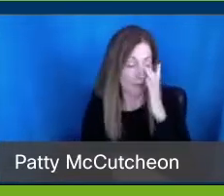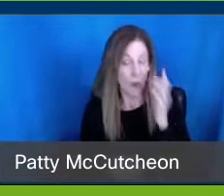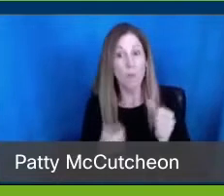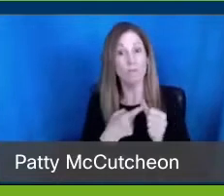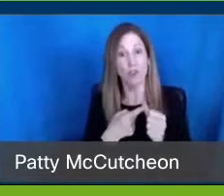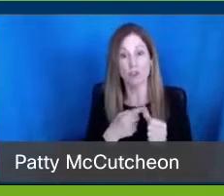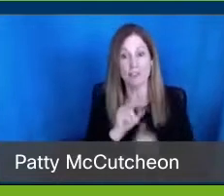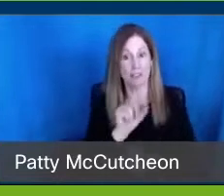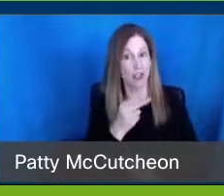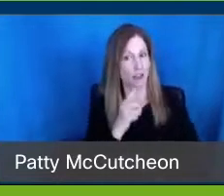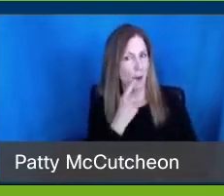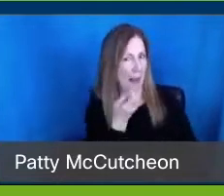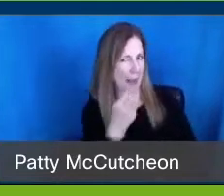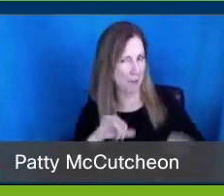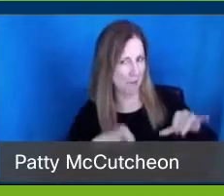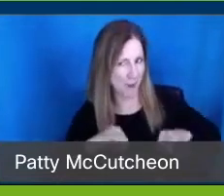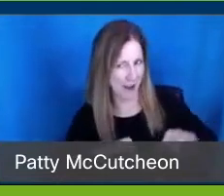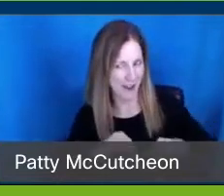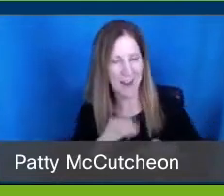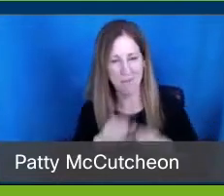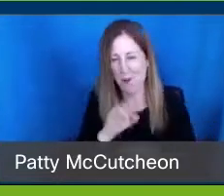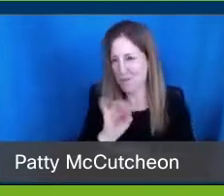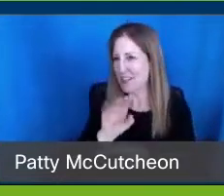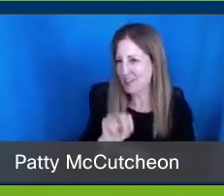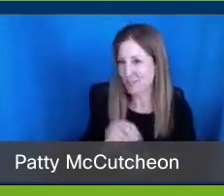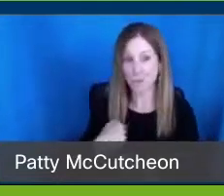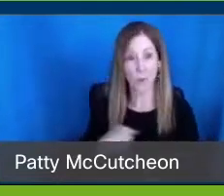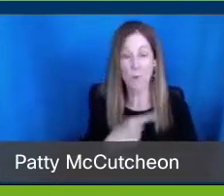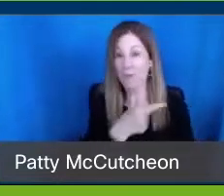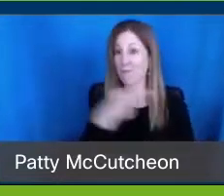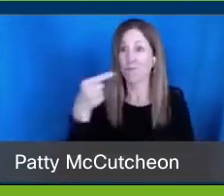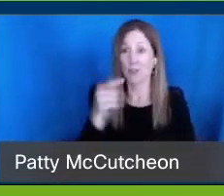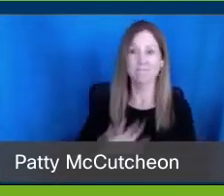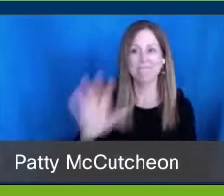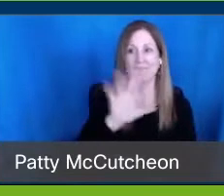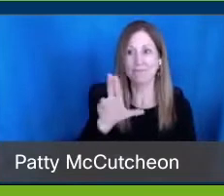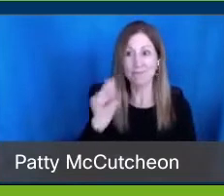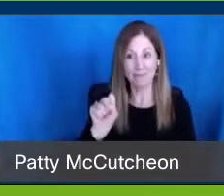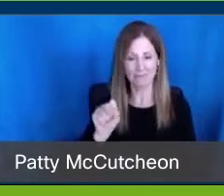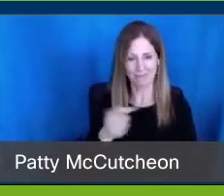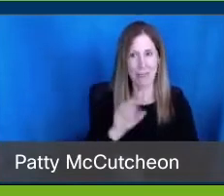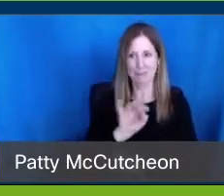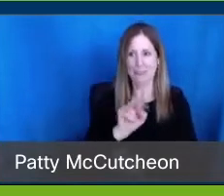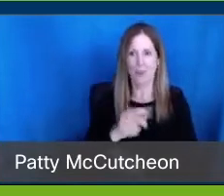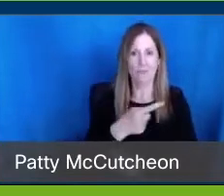of bragging on behalf of Minnesota. We were the first in the country to start a radio reading service. And we just celebrated